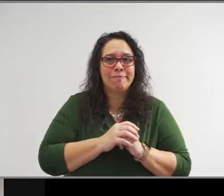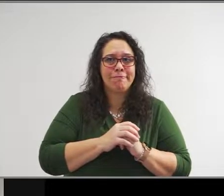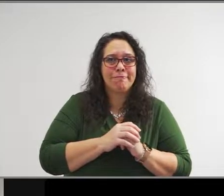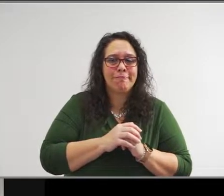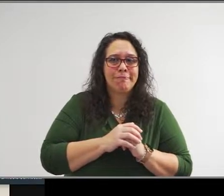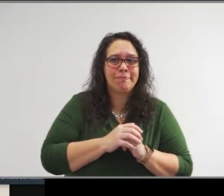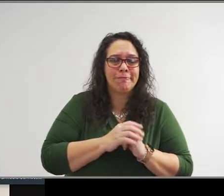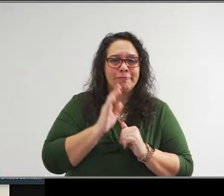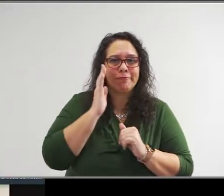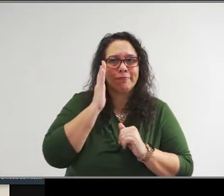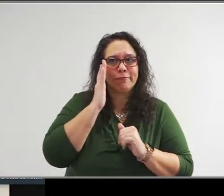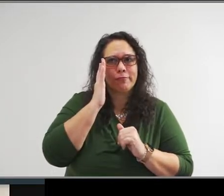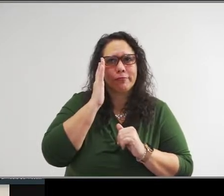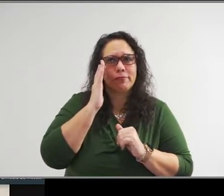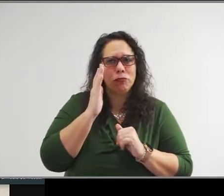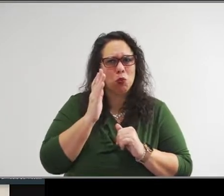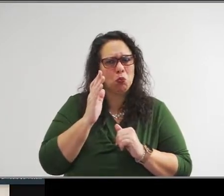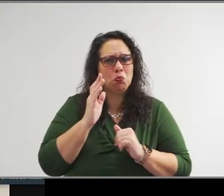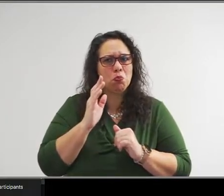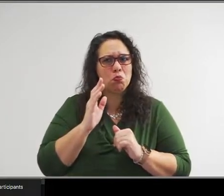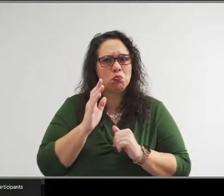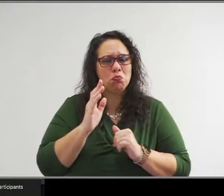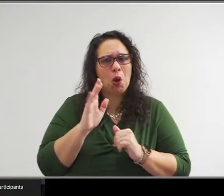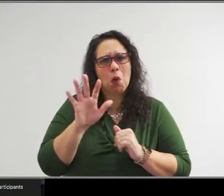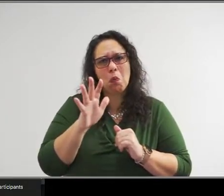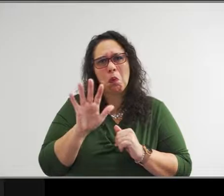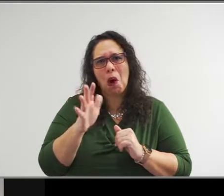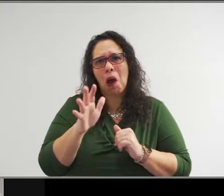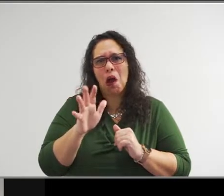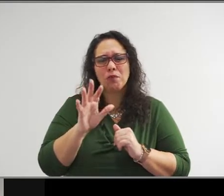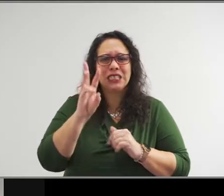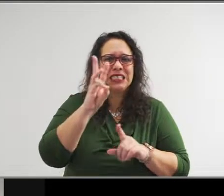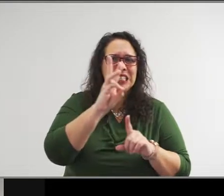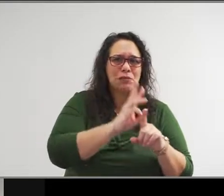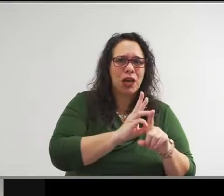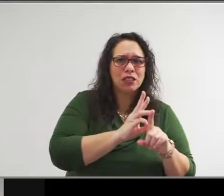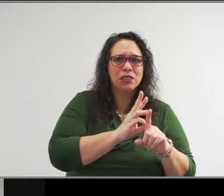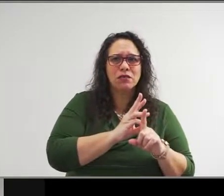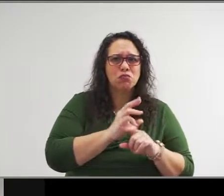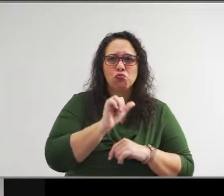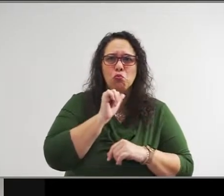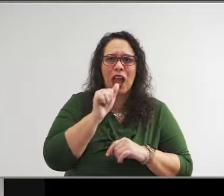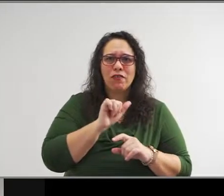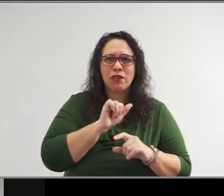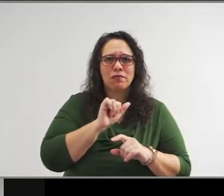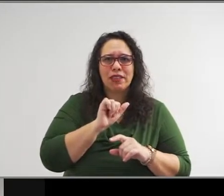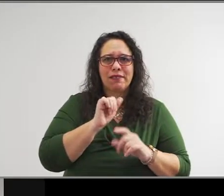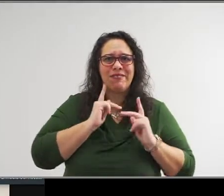now for approximately six months. And in the six months, the number of children